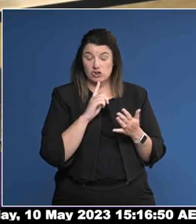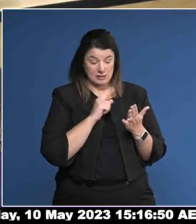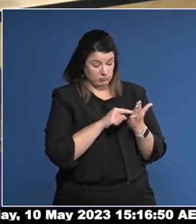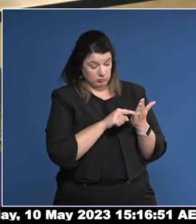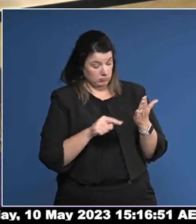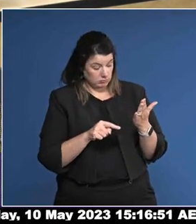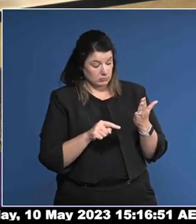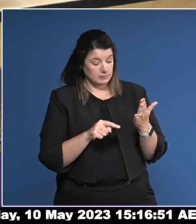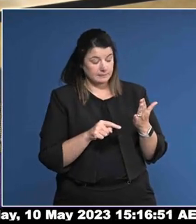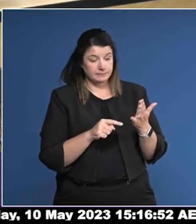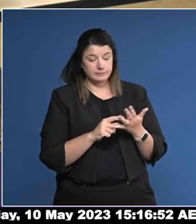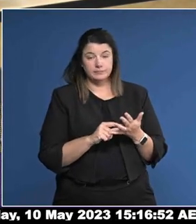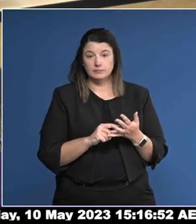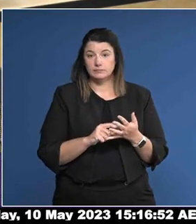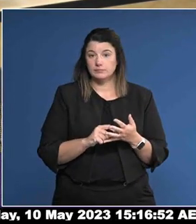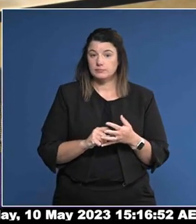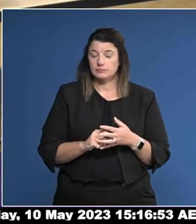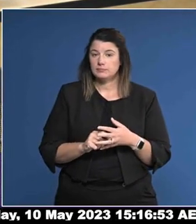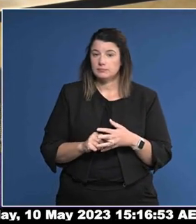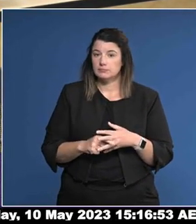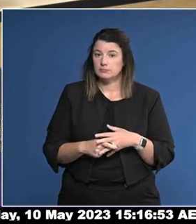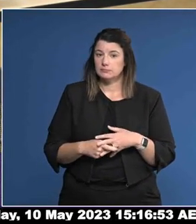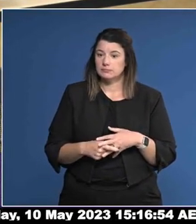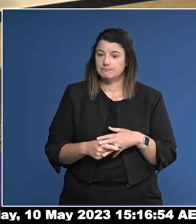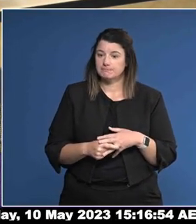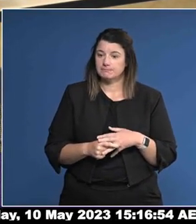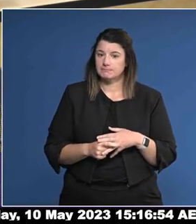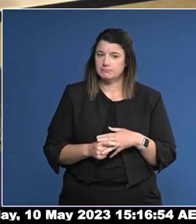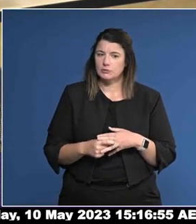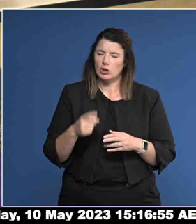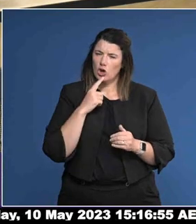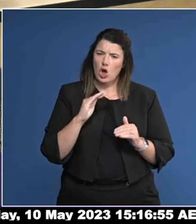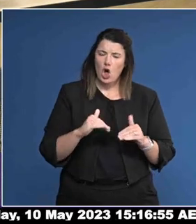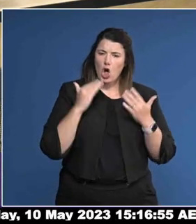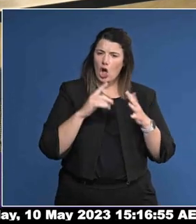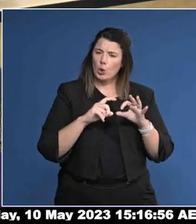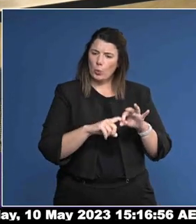'A high quality provision of clinical care to both of them.' Yes, that's correct.